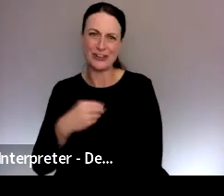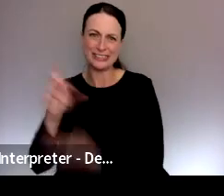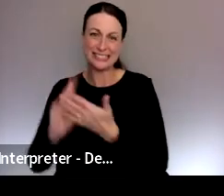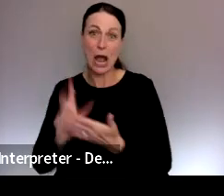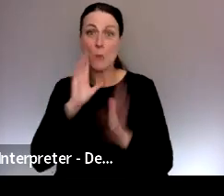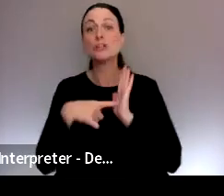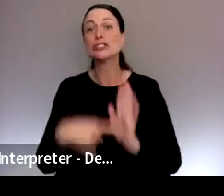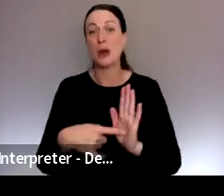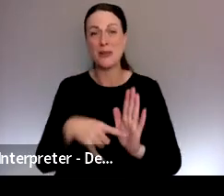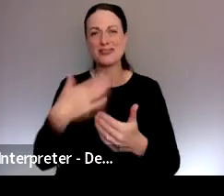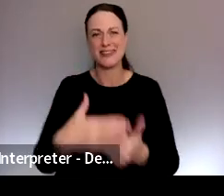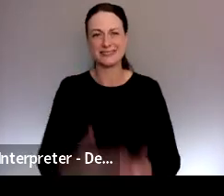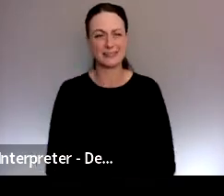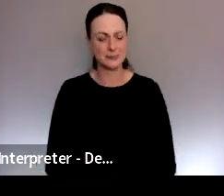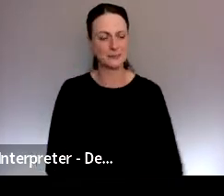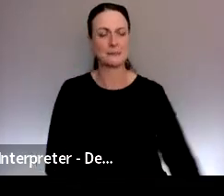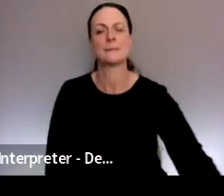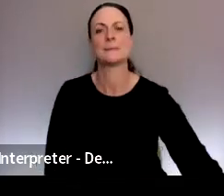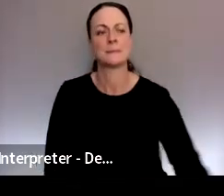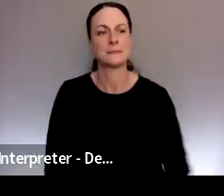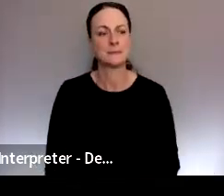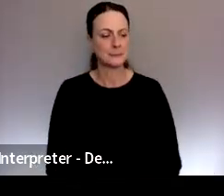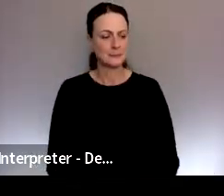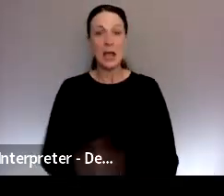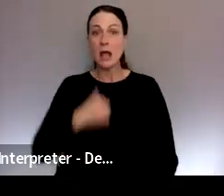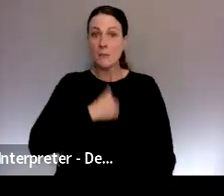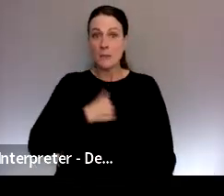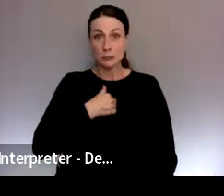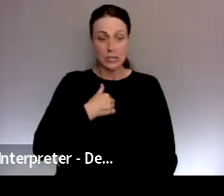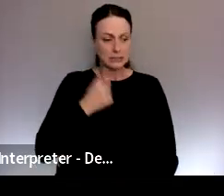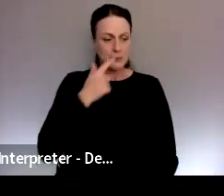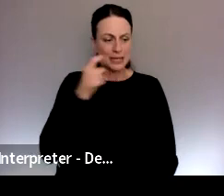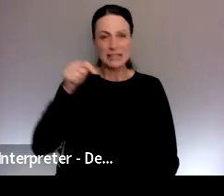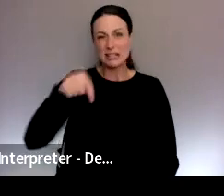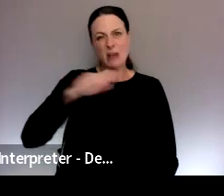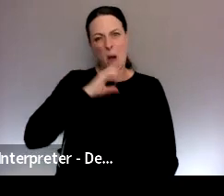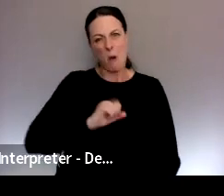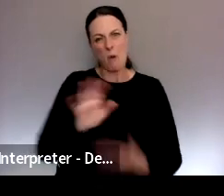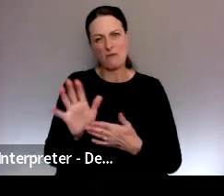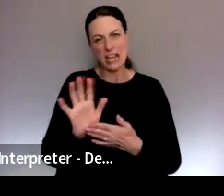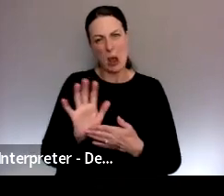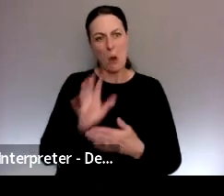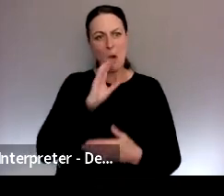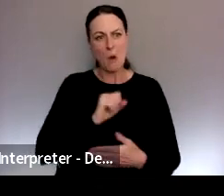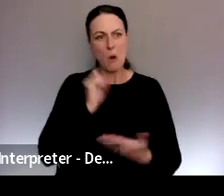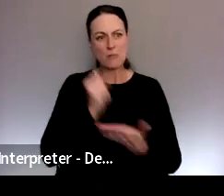and we are going to show you that next. And I apologize because this is an old video with our old branding,